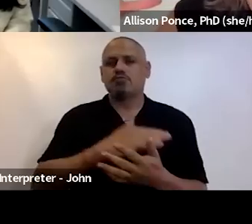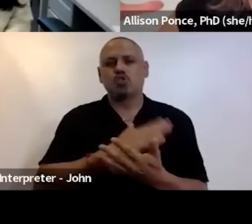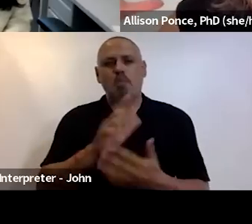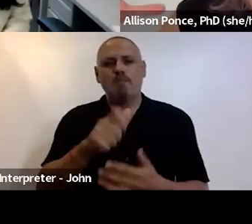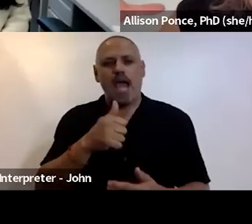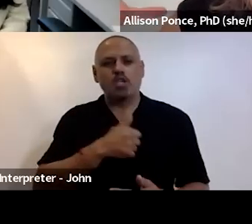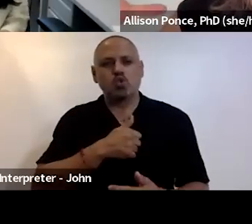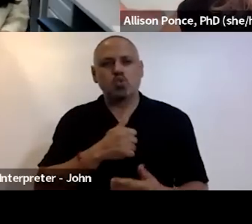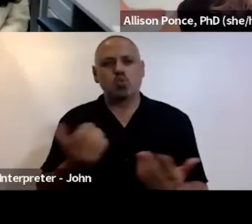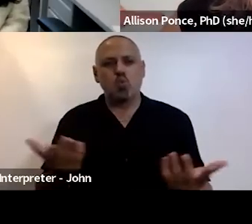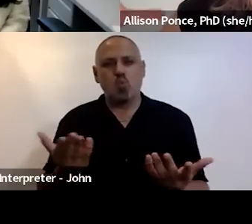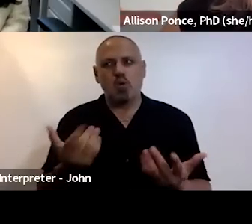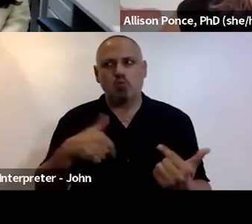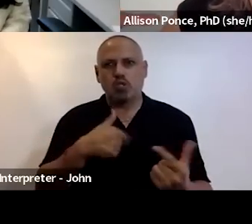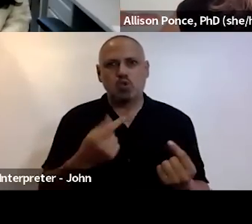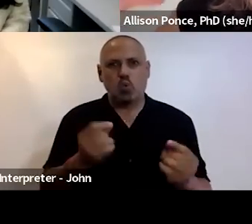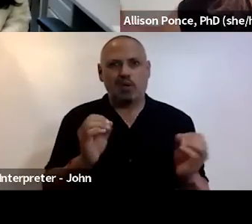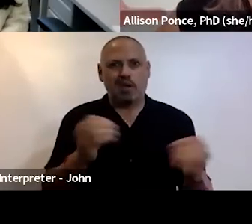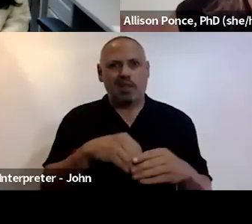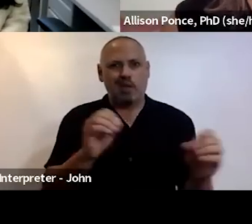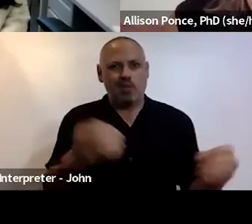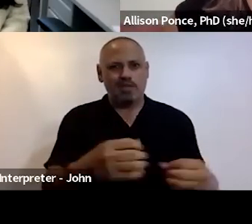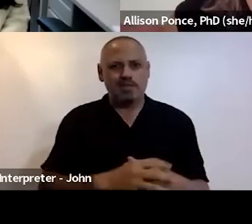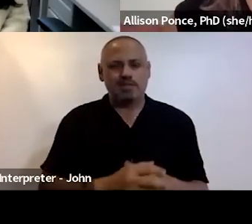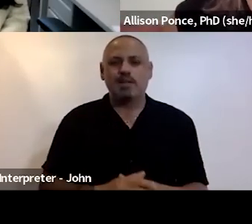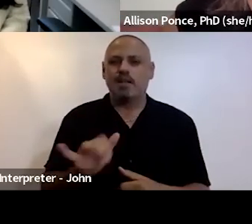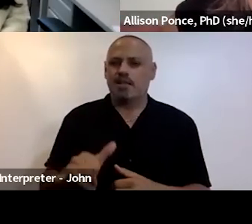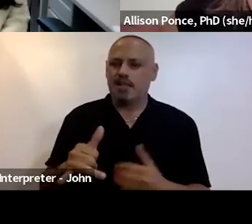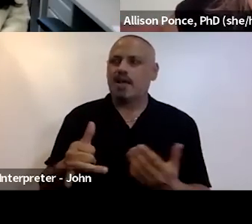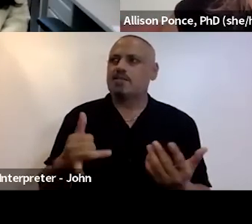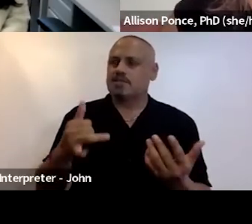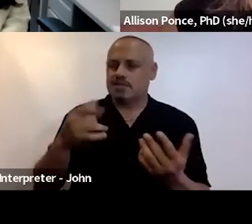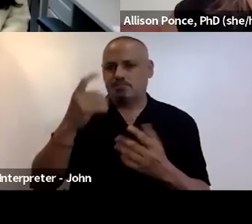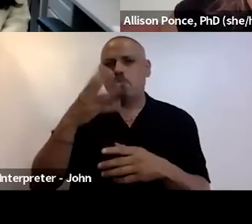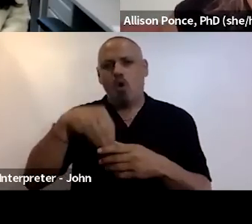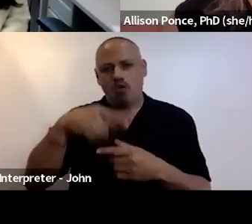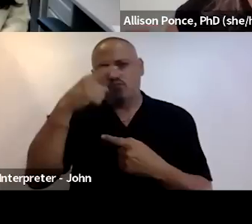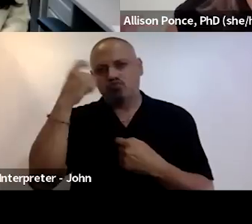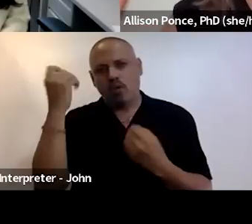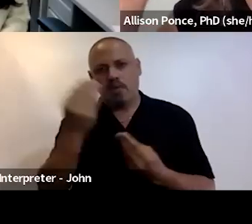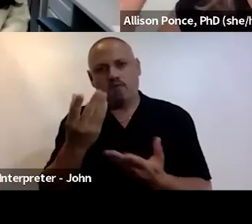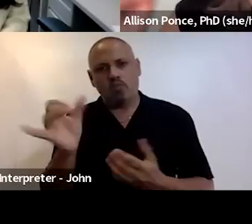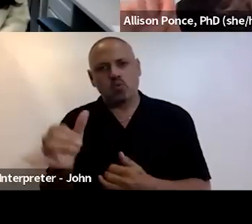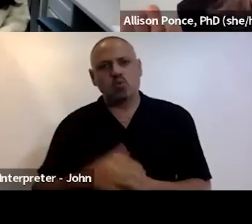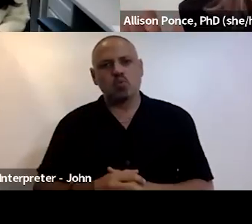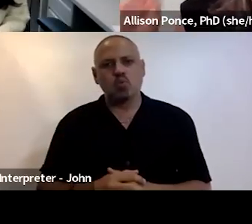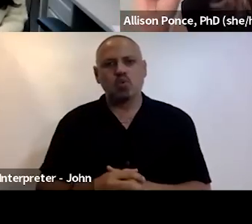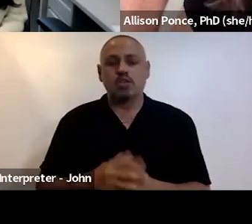about what it is that we're doing as an organization, and that is part of being trauma-informed also. And so what specifically to do?